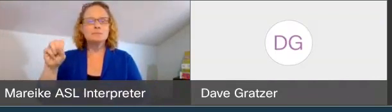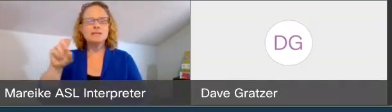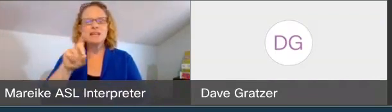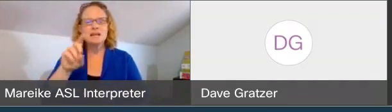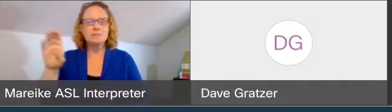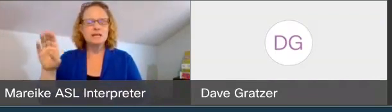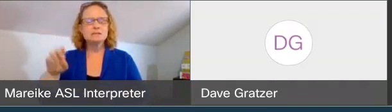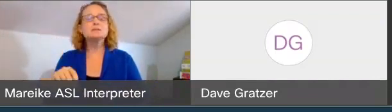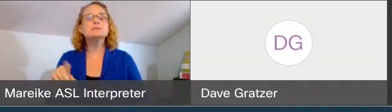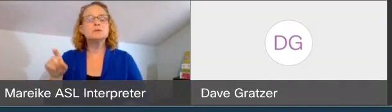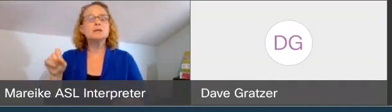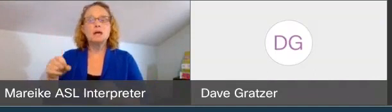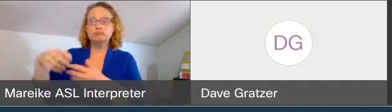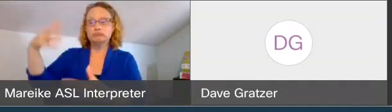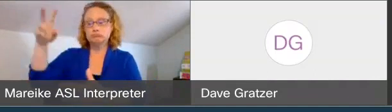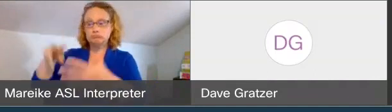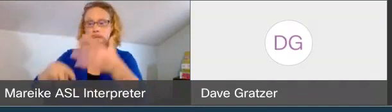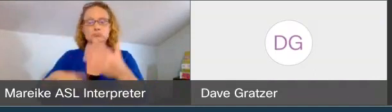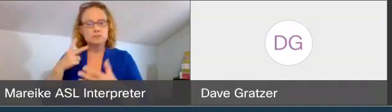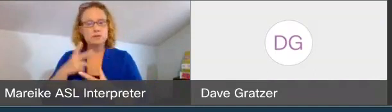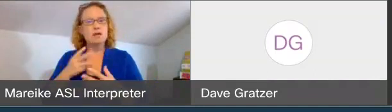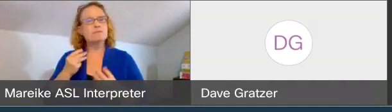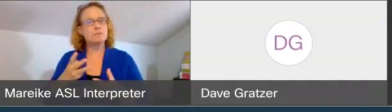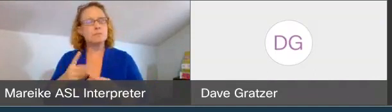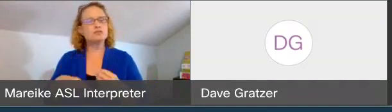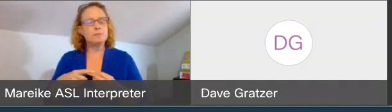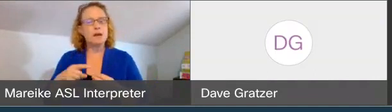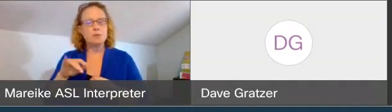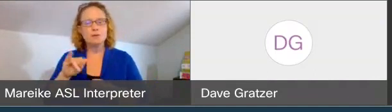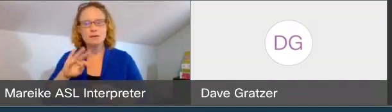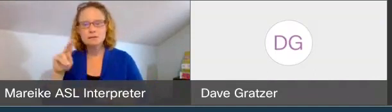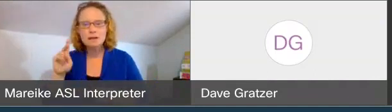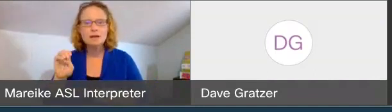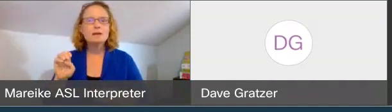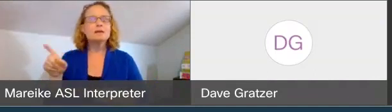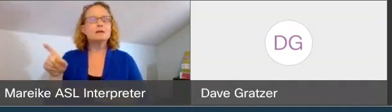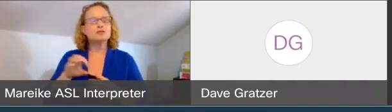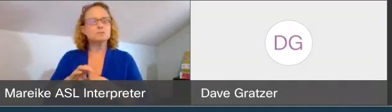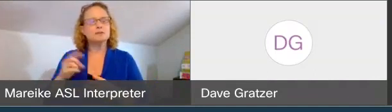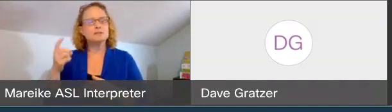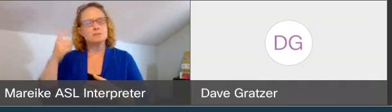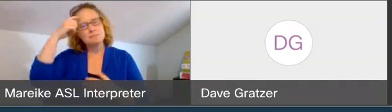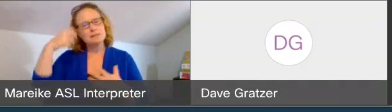able to get quite a bit of information on intake and in terms of someone's mental health history,